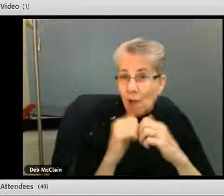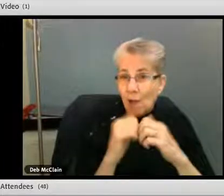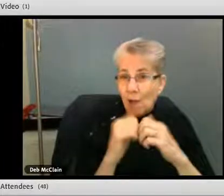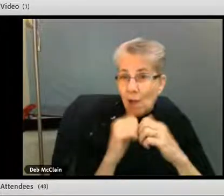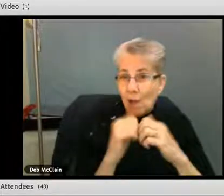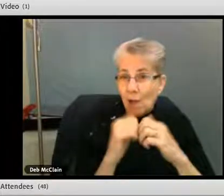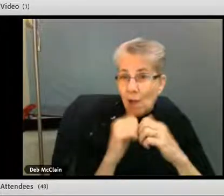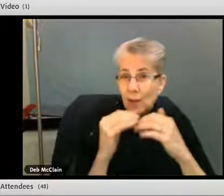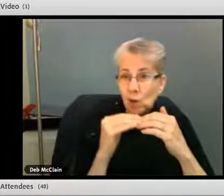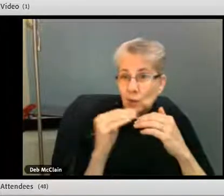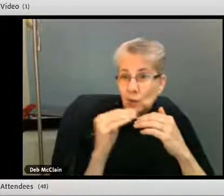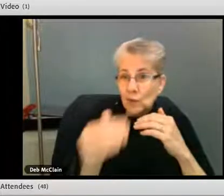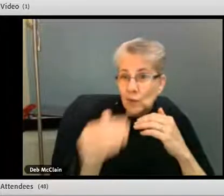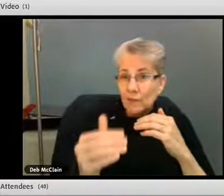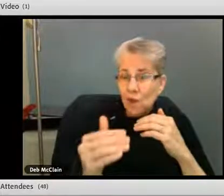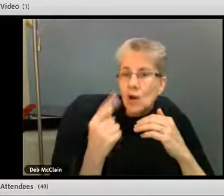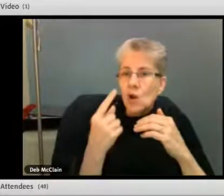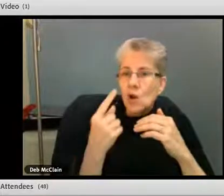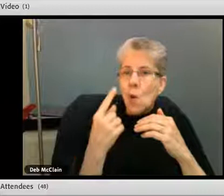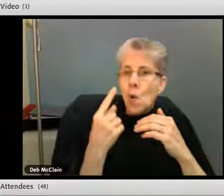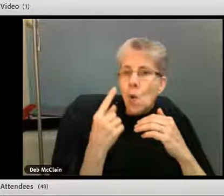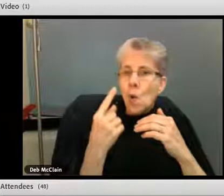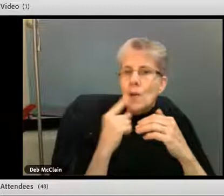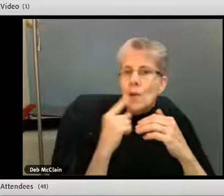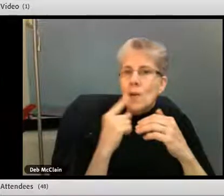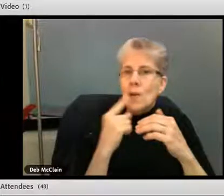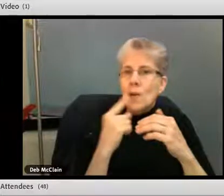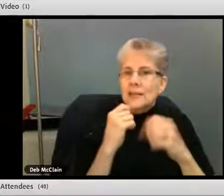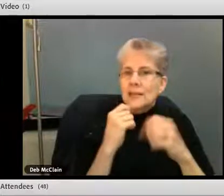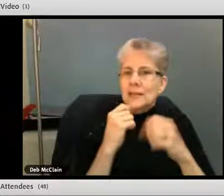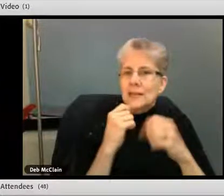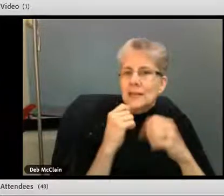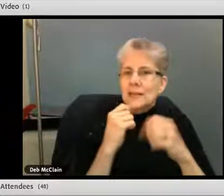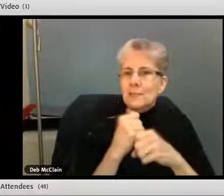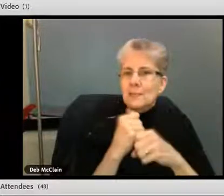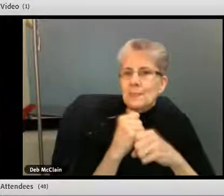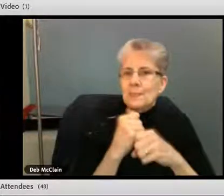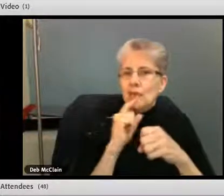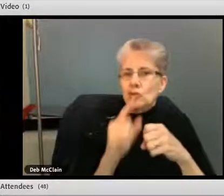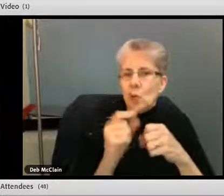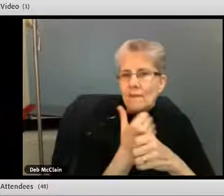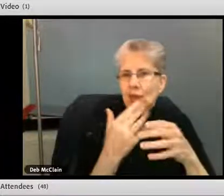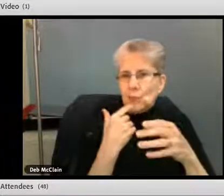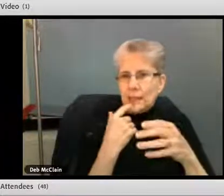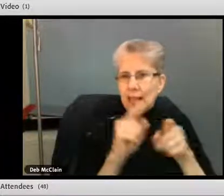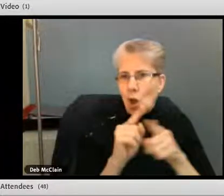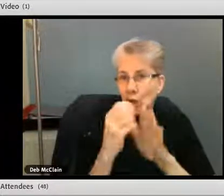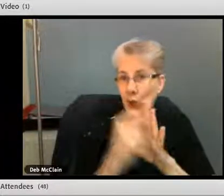or some version of it. Because a lot of people do social media without sound. You want your video to have --